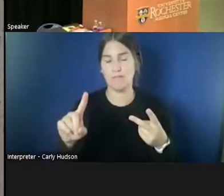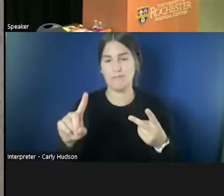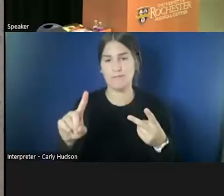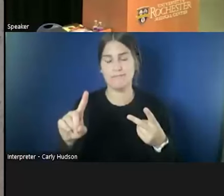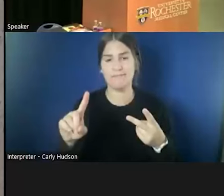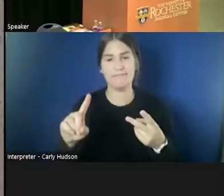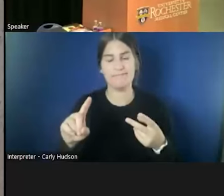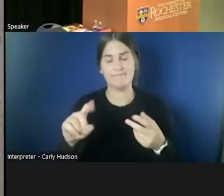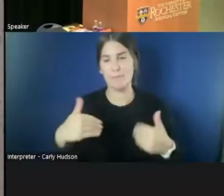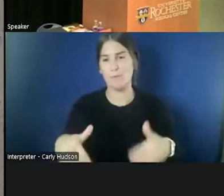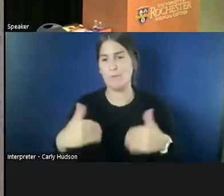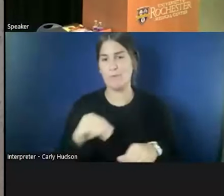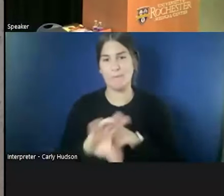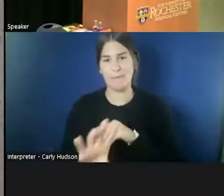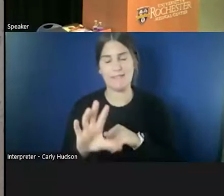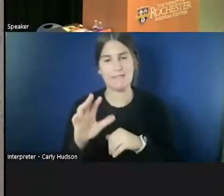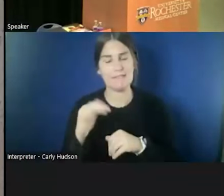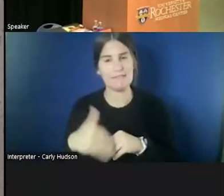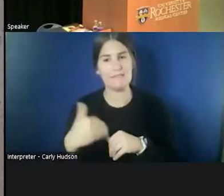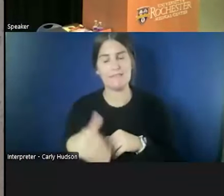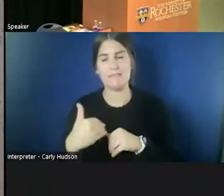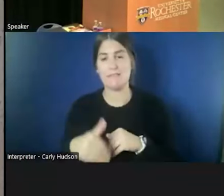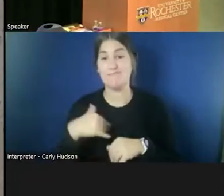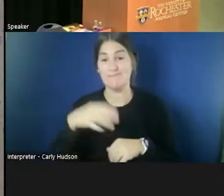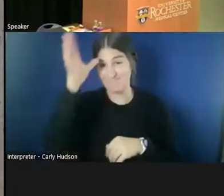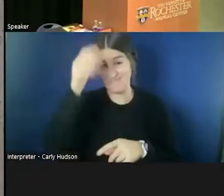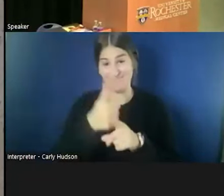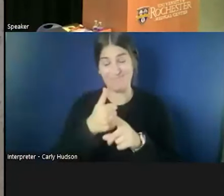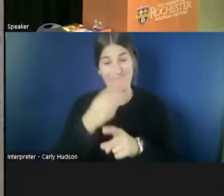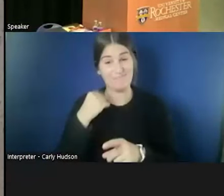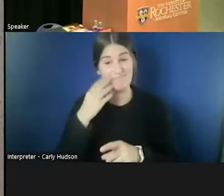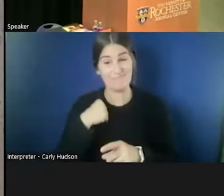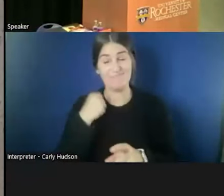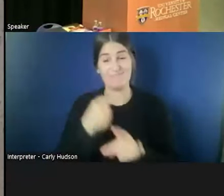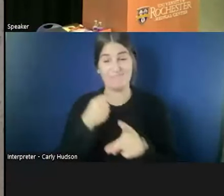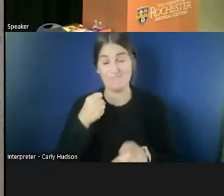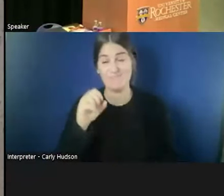impacted by that epidemic Latino residents have to deal with the impact of the Region's drug epidemic